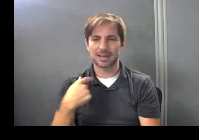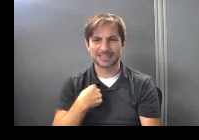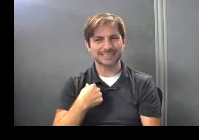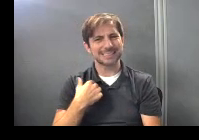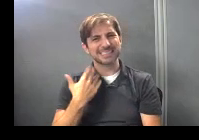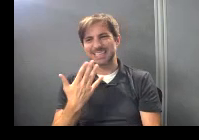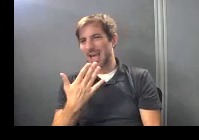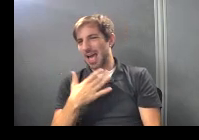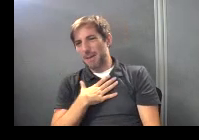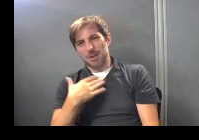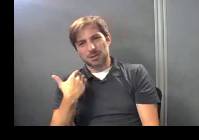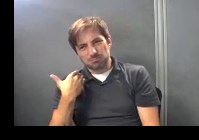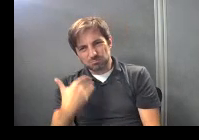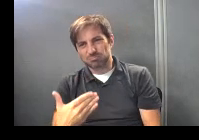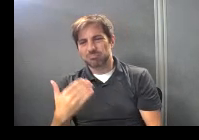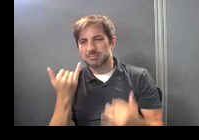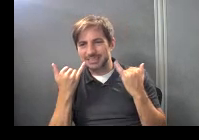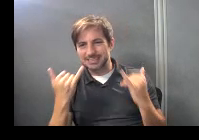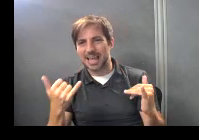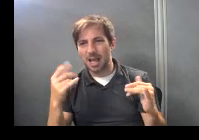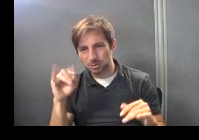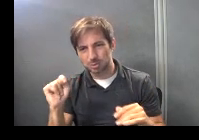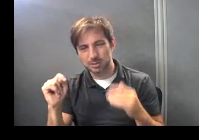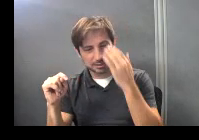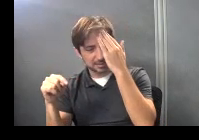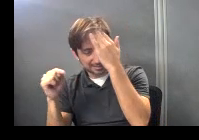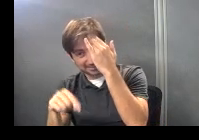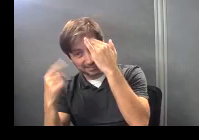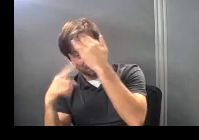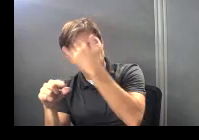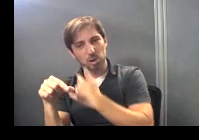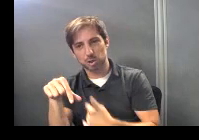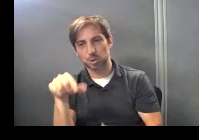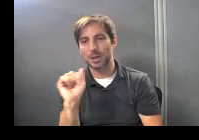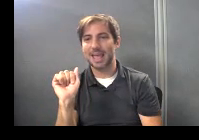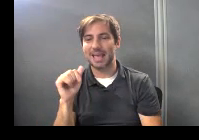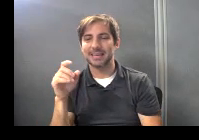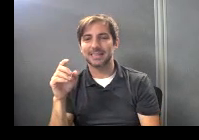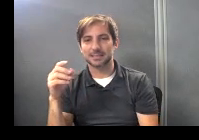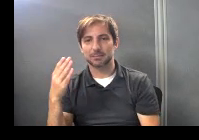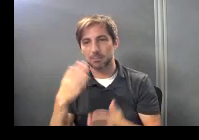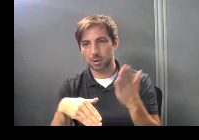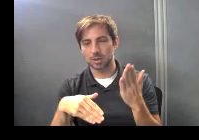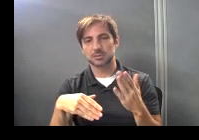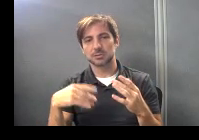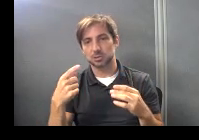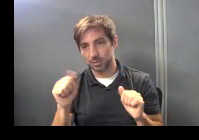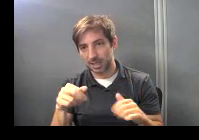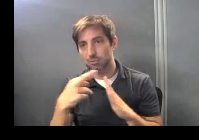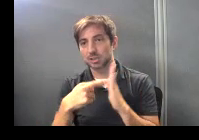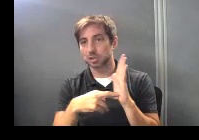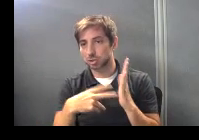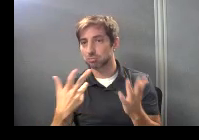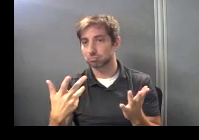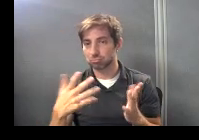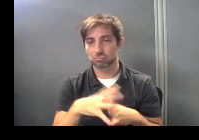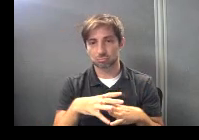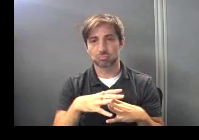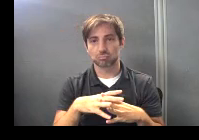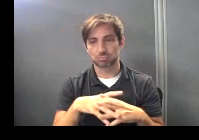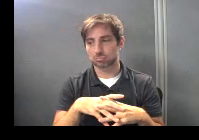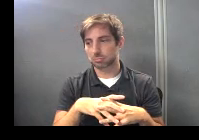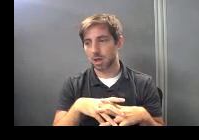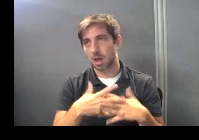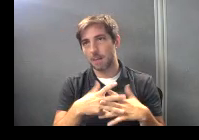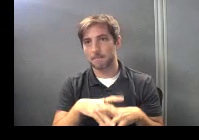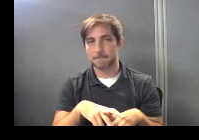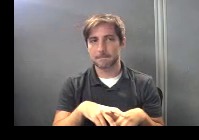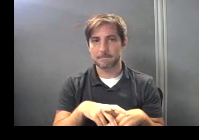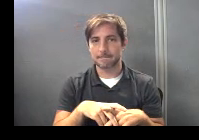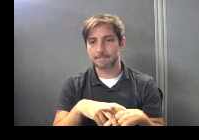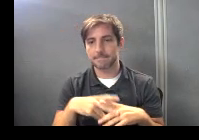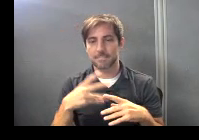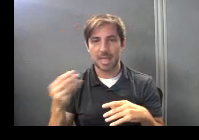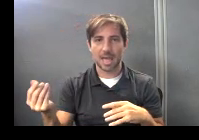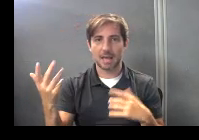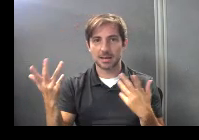THIS IS FOR THE Q&A SESSION. THIS IS WHERE YOU CAN REGISTER.